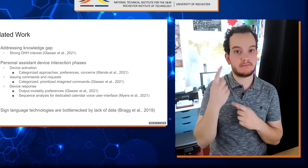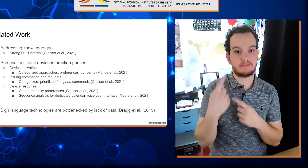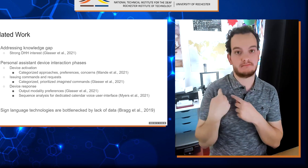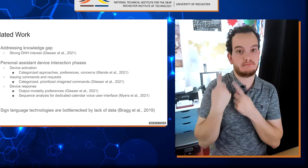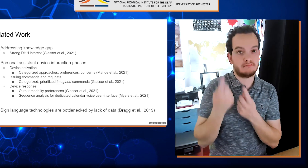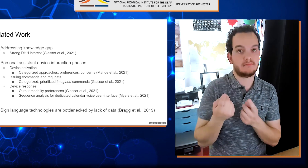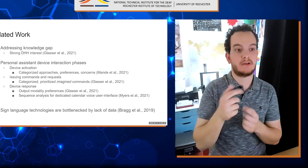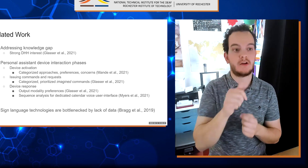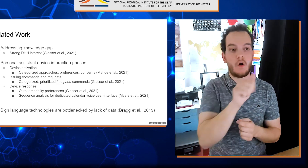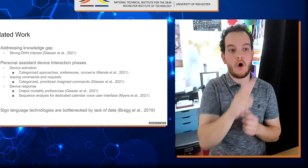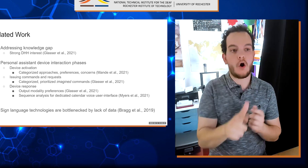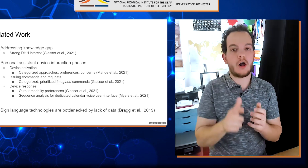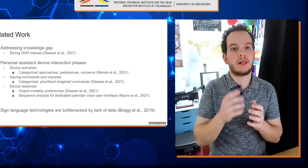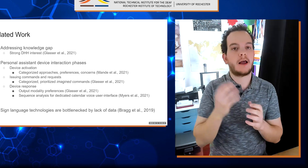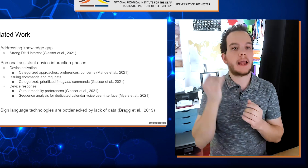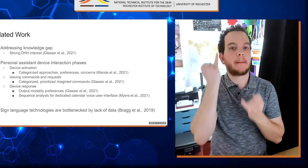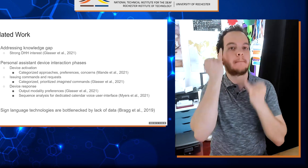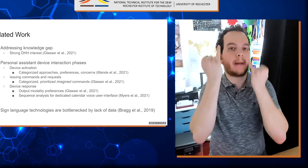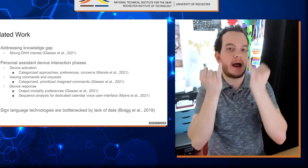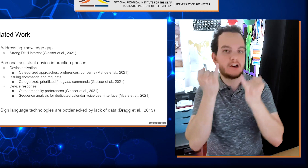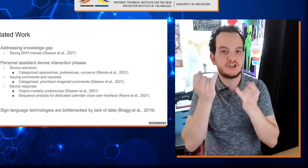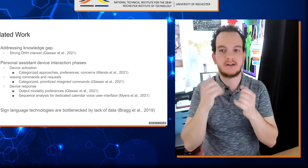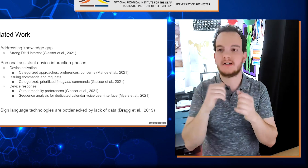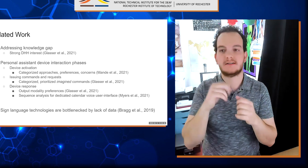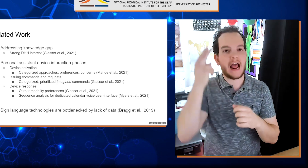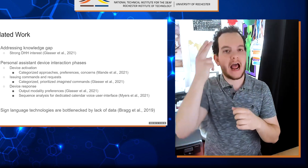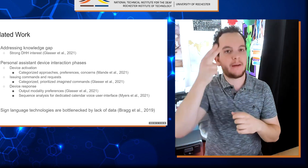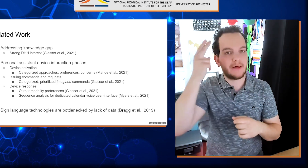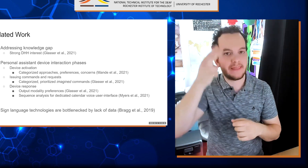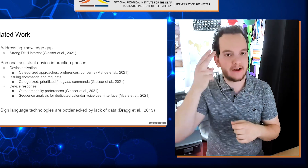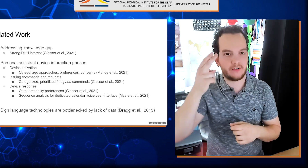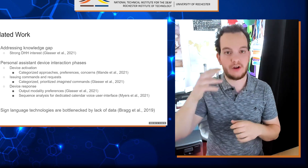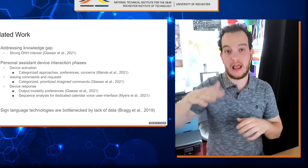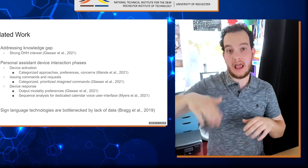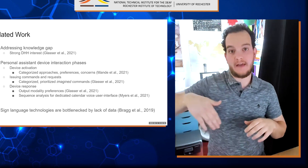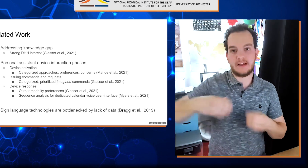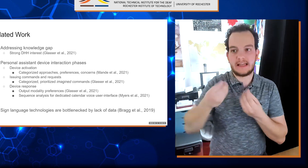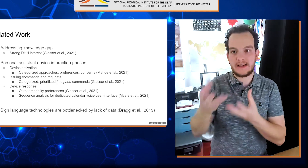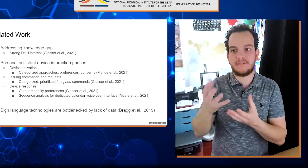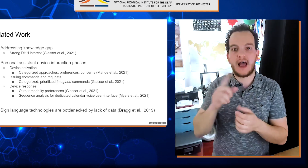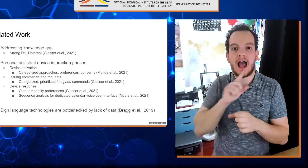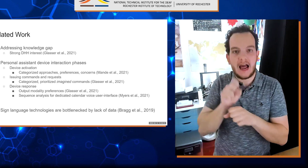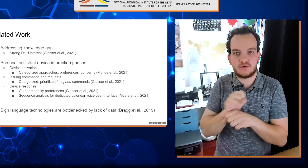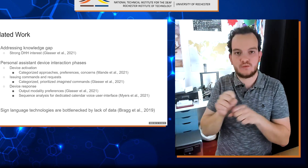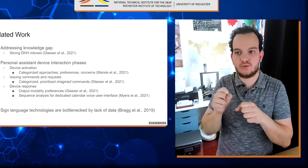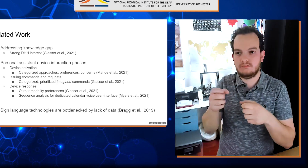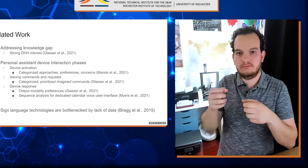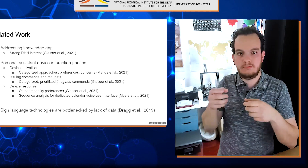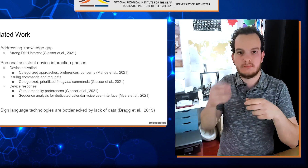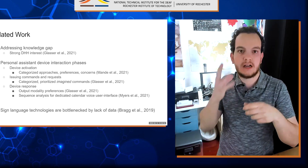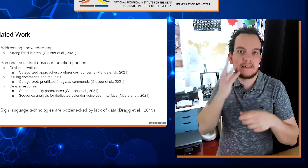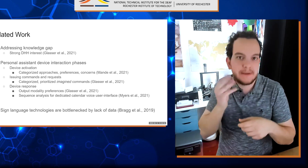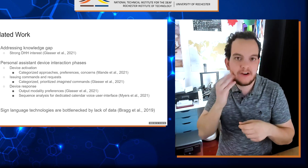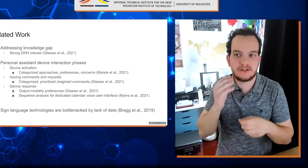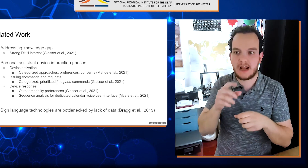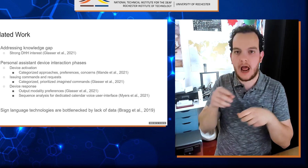or how they would prefer to receive information back. And then...